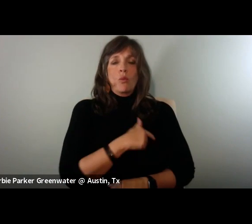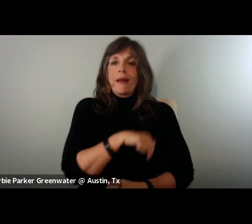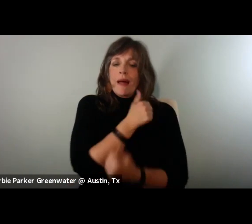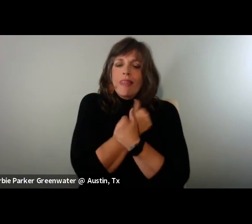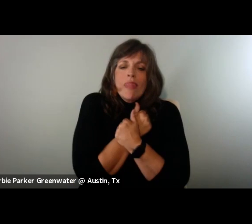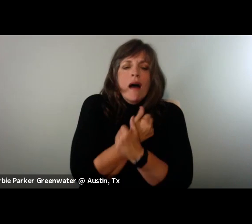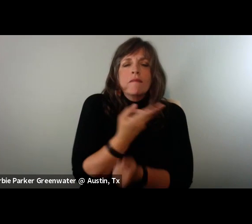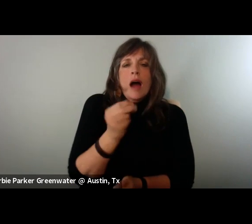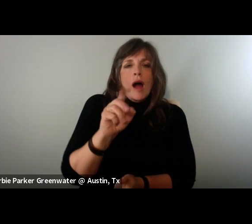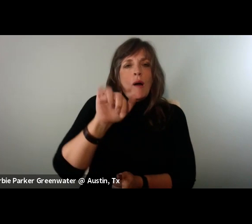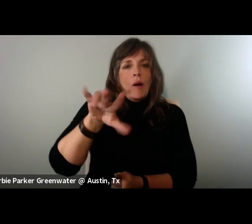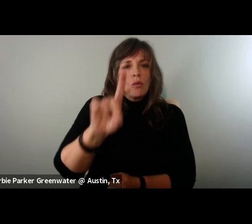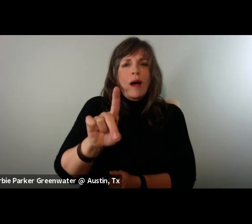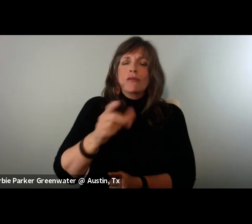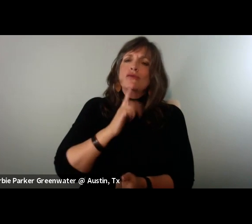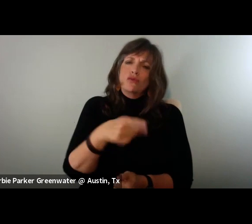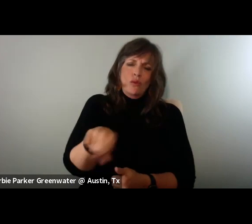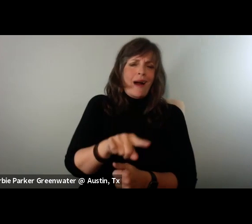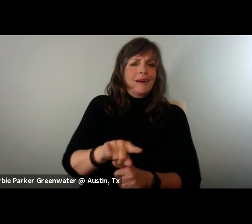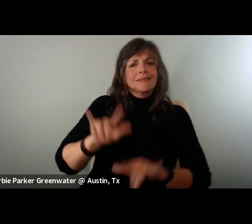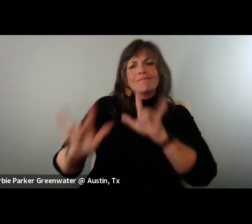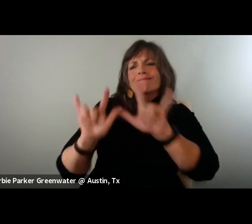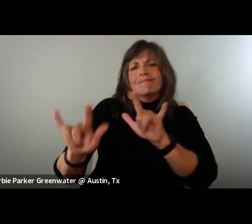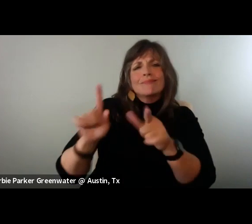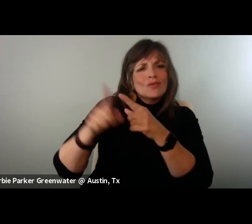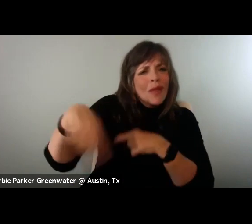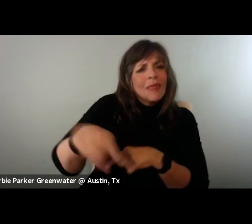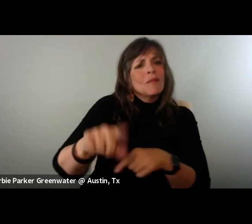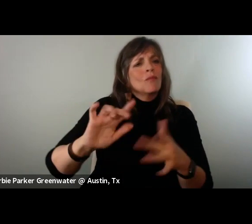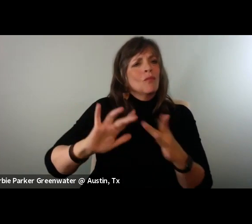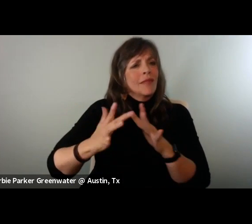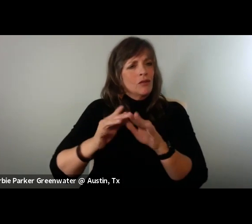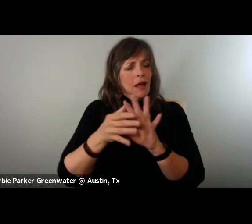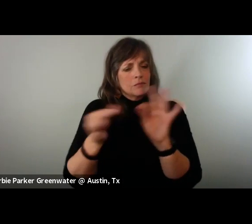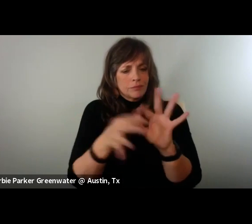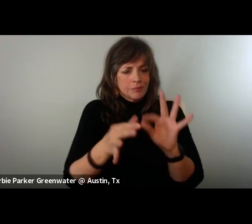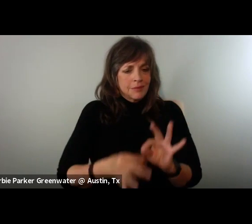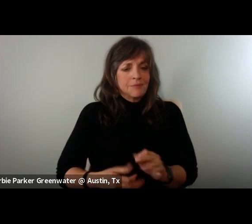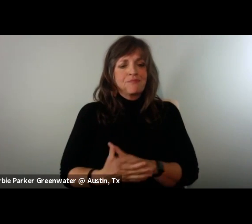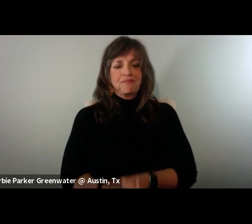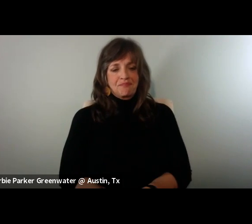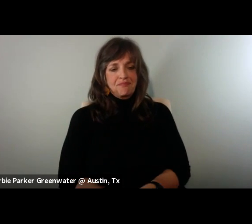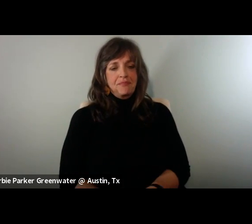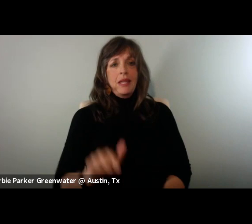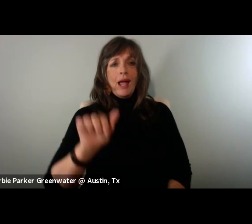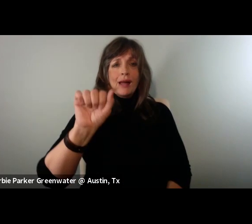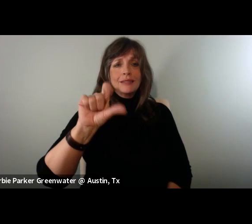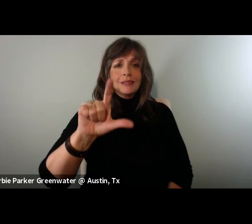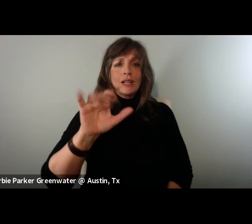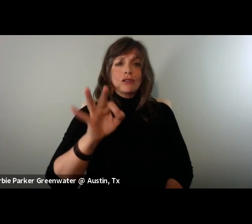Feel free to shoot some love at HowlRound on the internet. Our ASL interpreters, Kristin Sienna Garcia